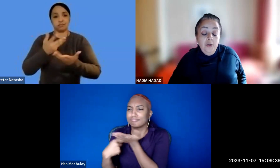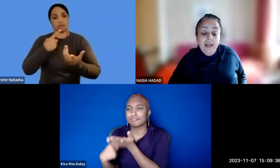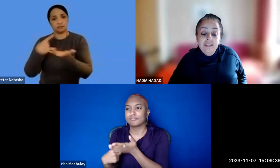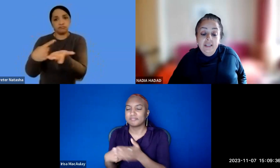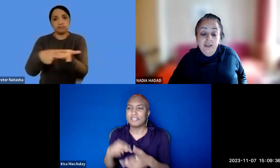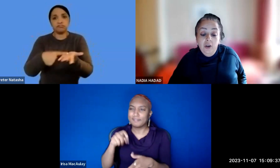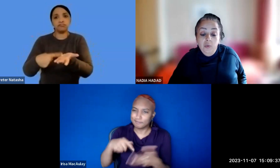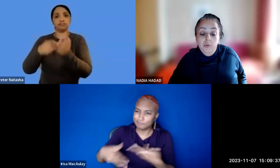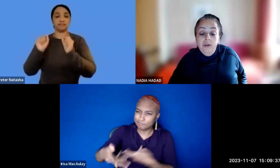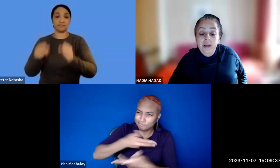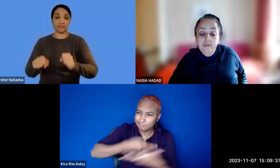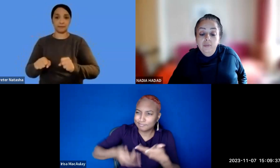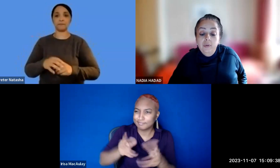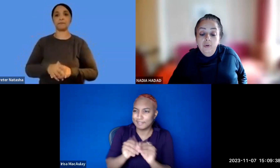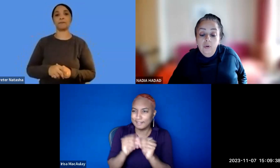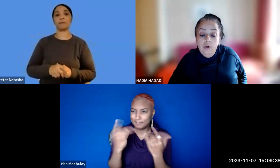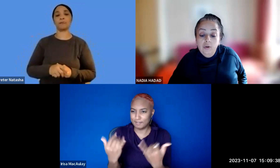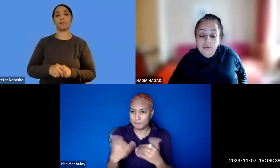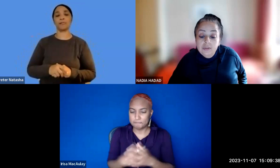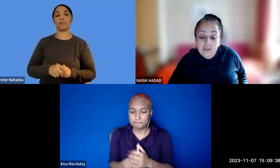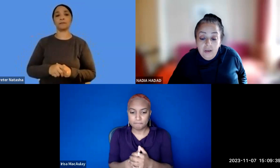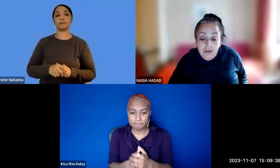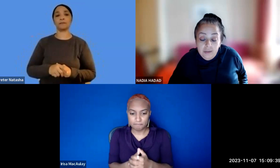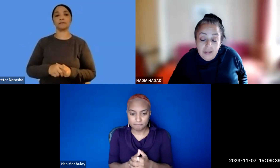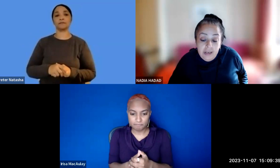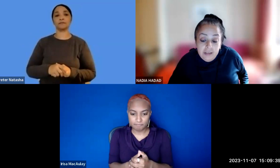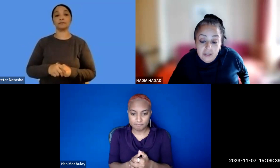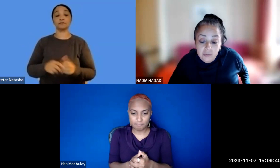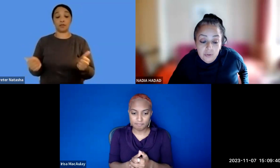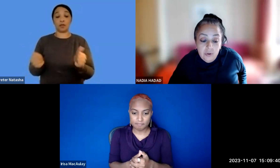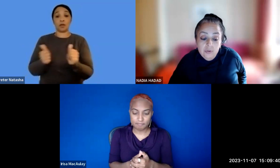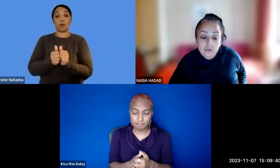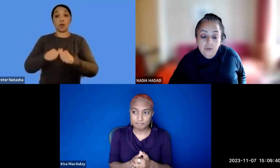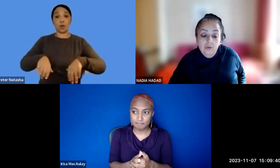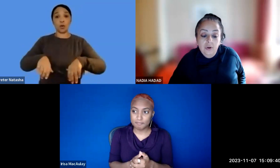So lastly, we will hear from our co-hosts and GLAD Network,